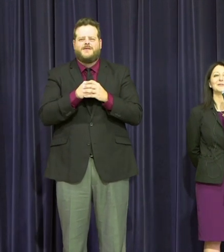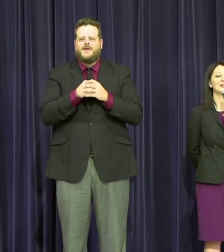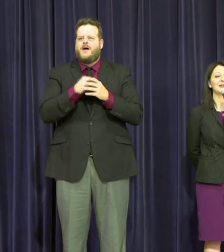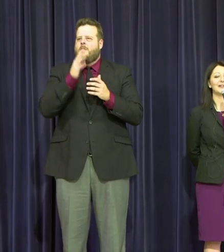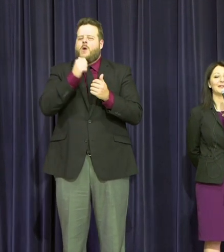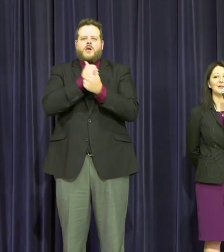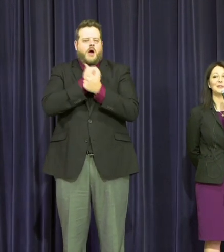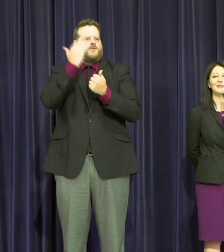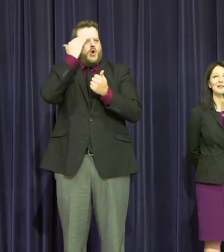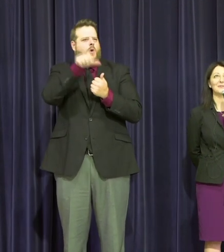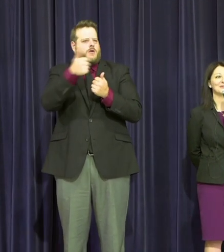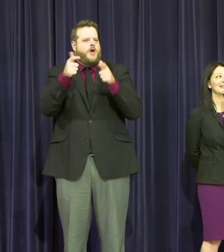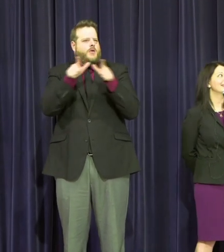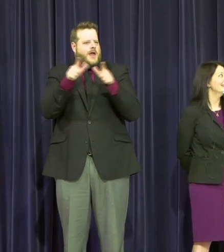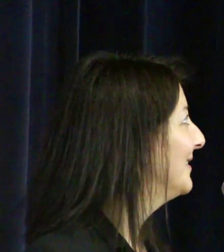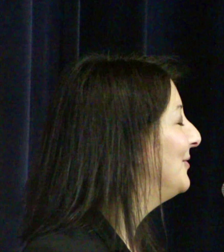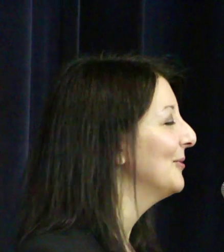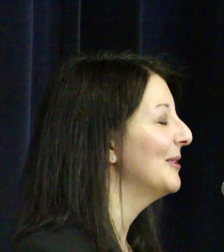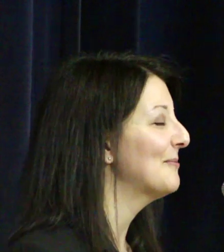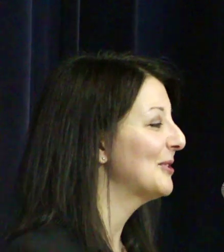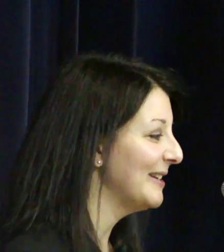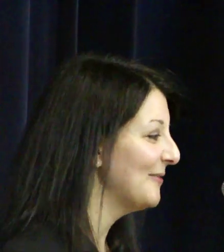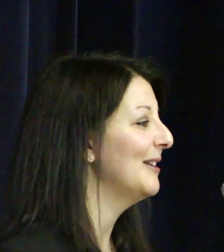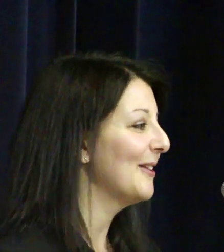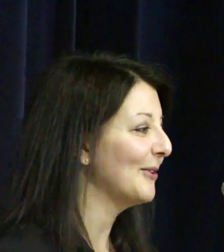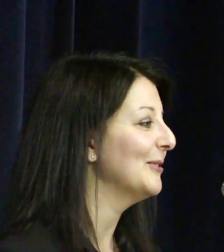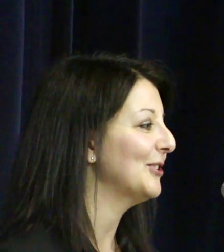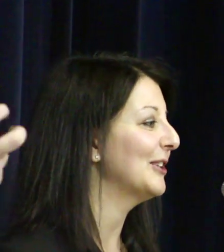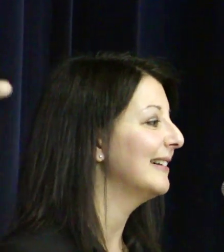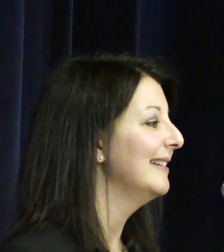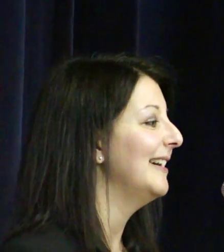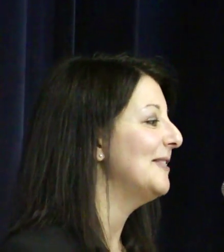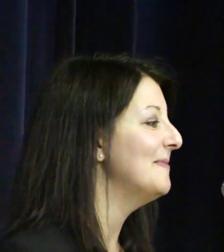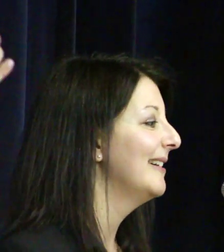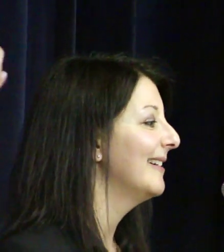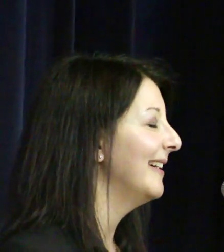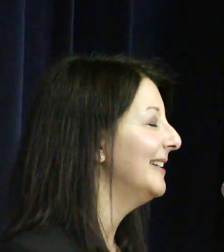I would love to know another language, it would give me the opportunity to immerse myself in another culture, in that way.